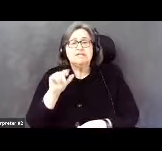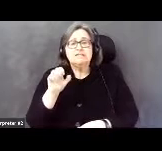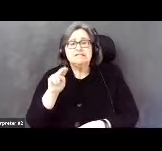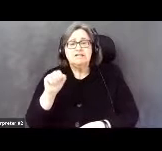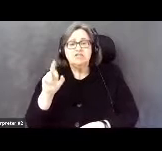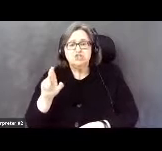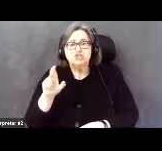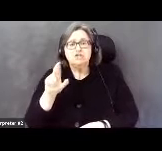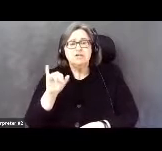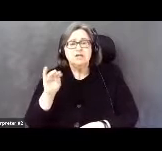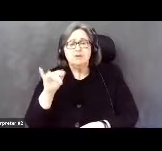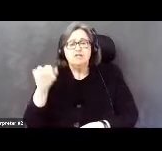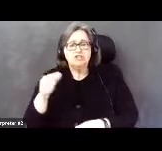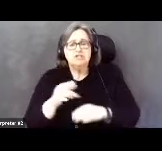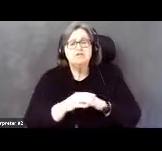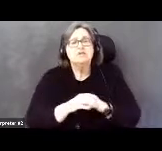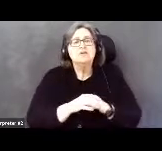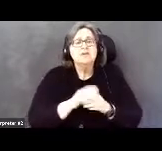lefthand side of this image that